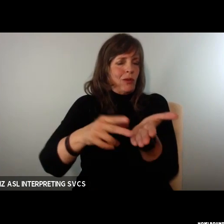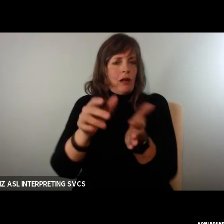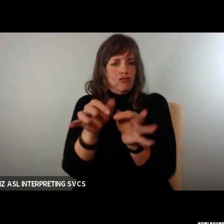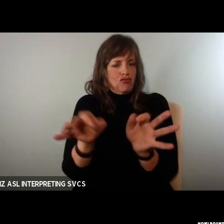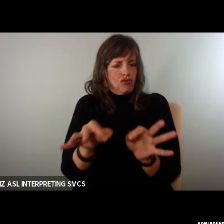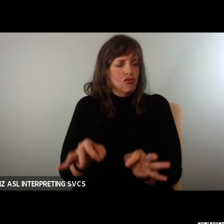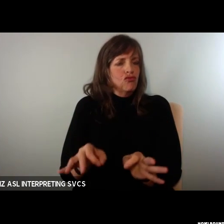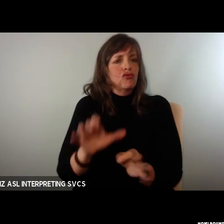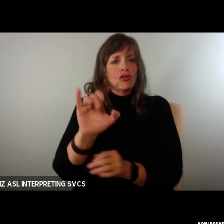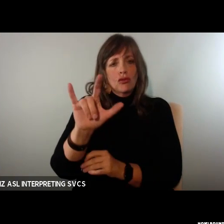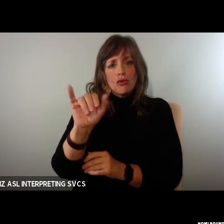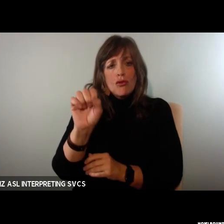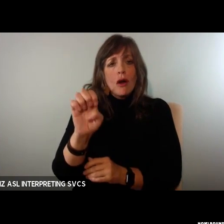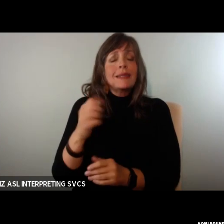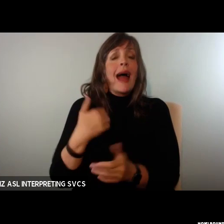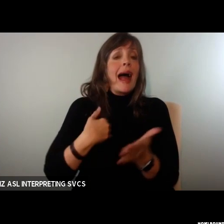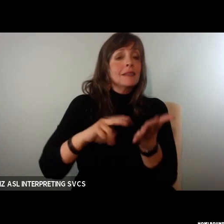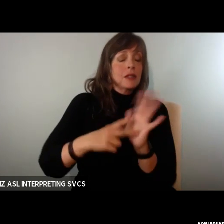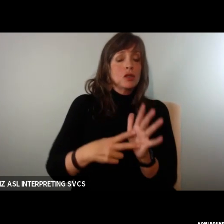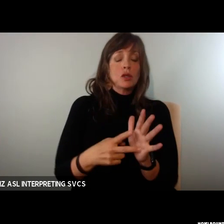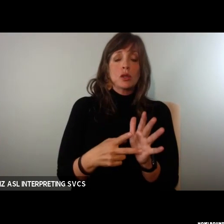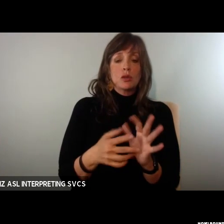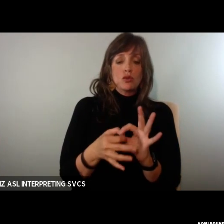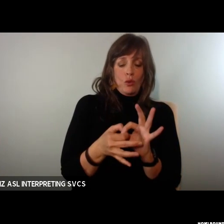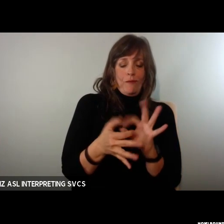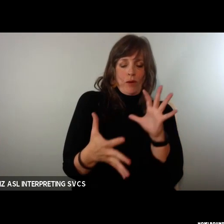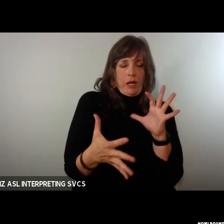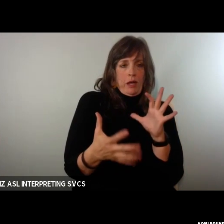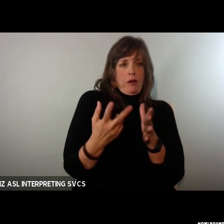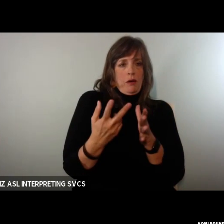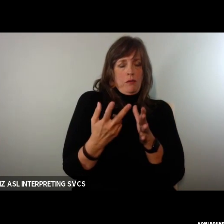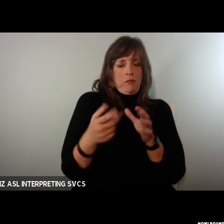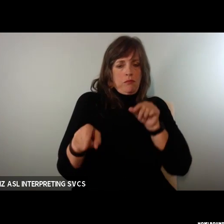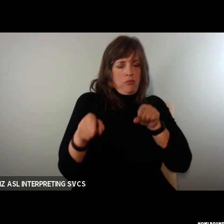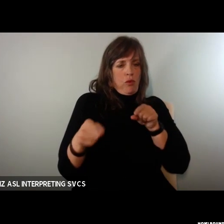to free both parties from liability